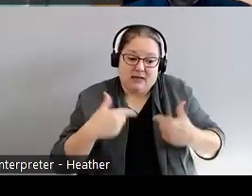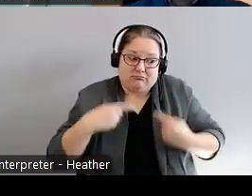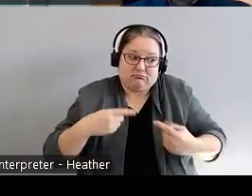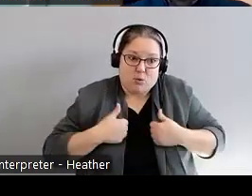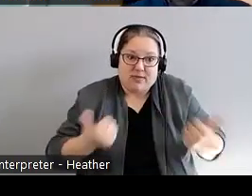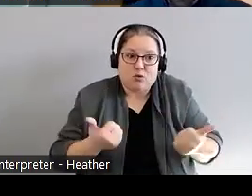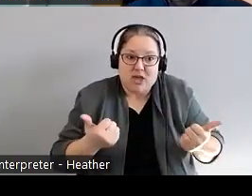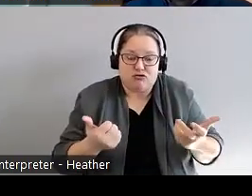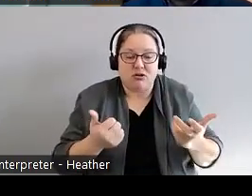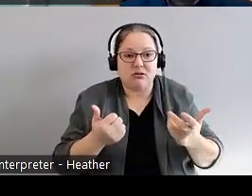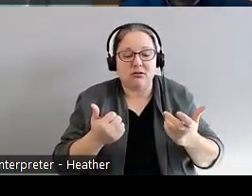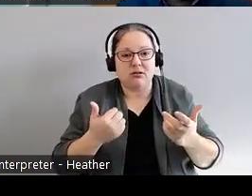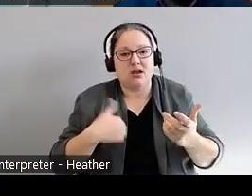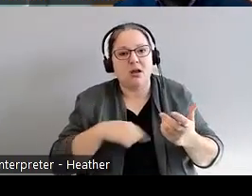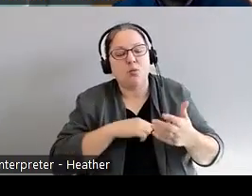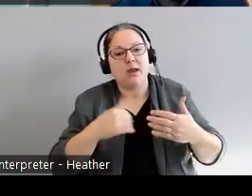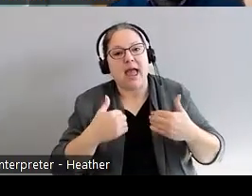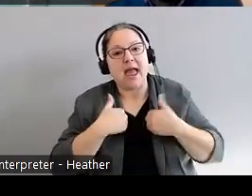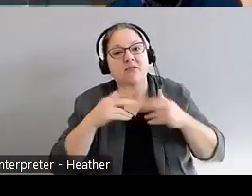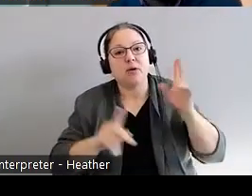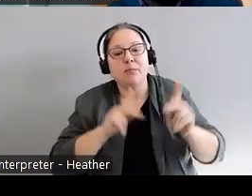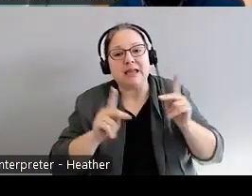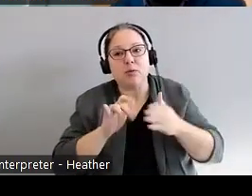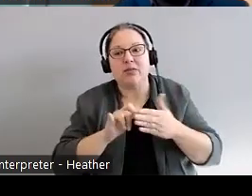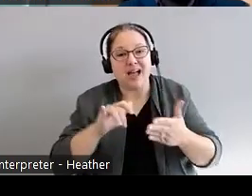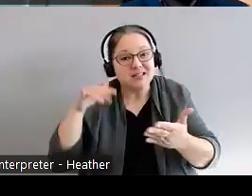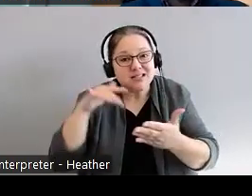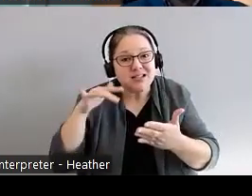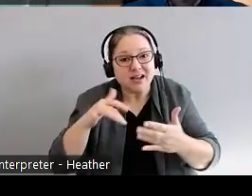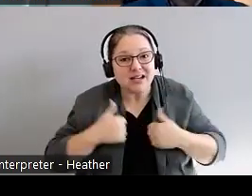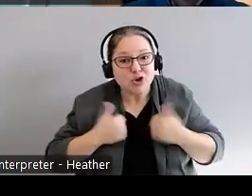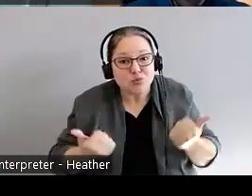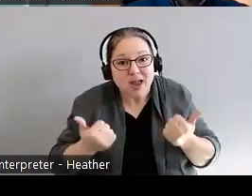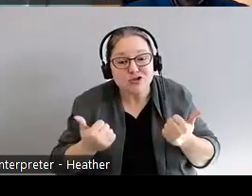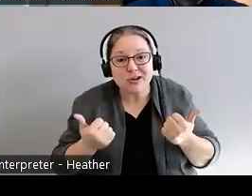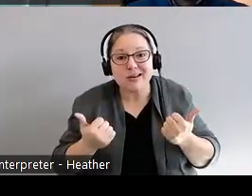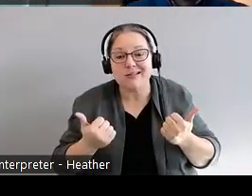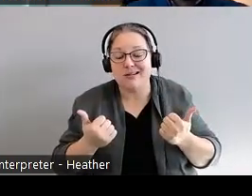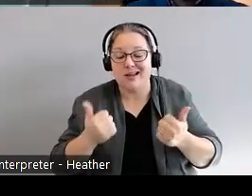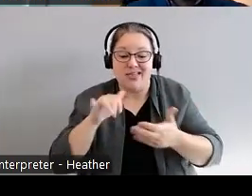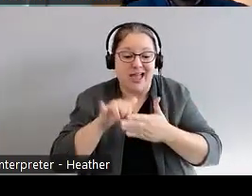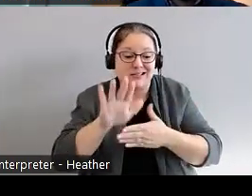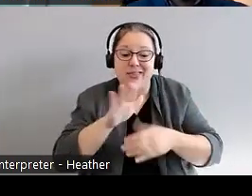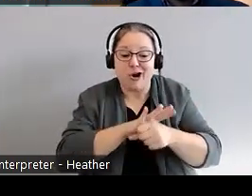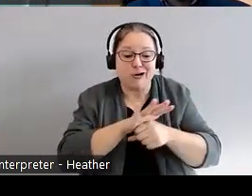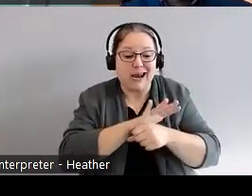um and we have uh people who study uh aggression as an area of interest. So when we created